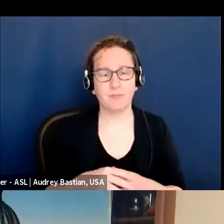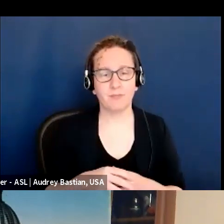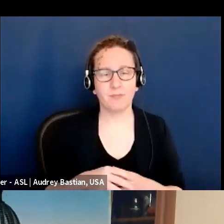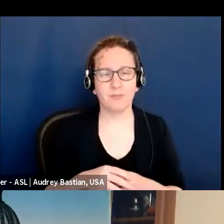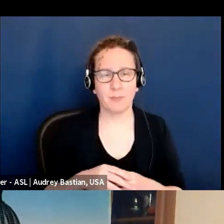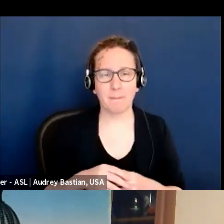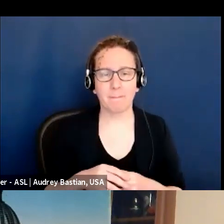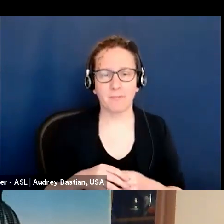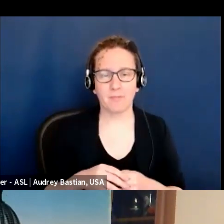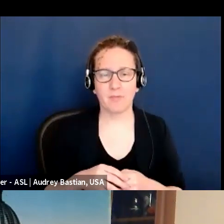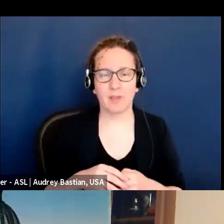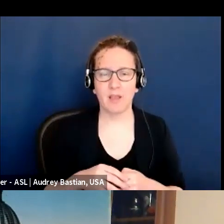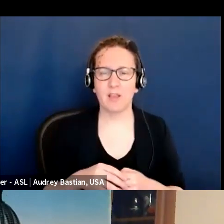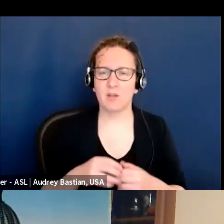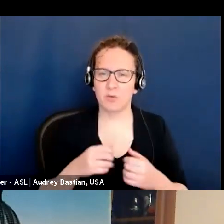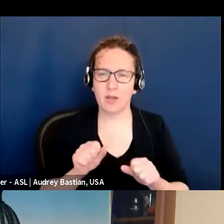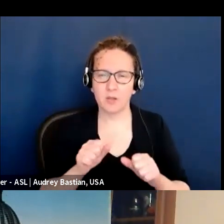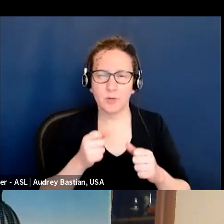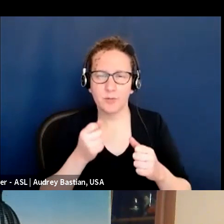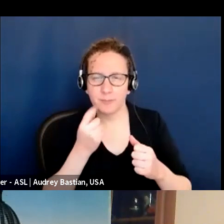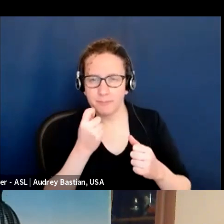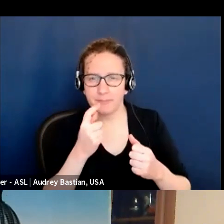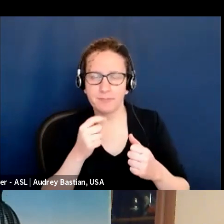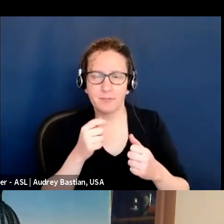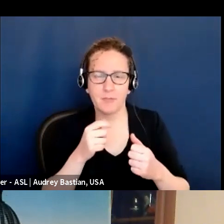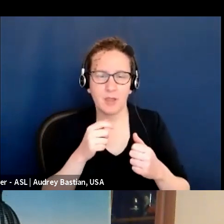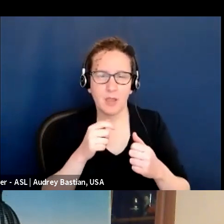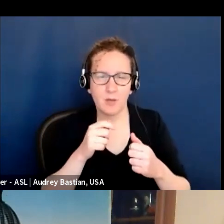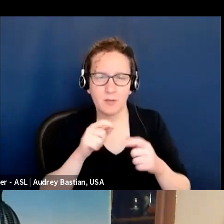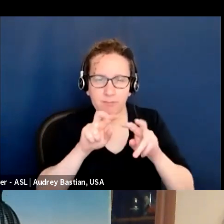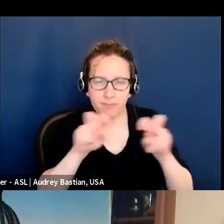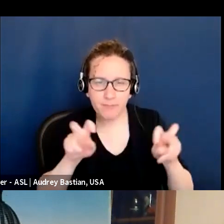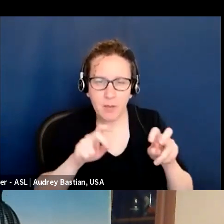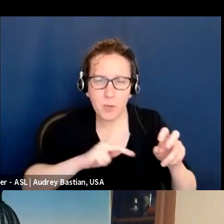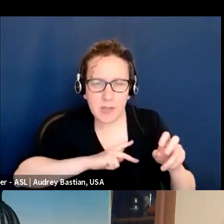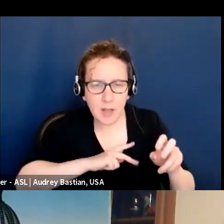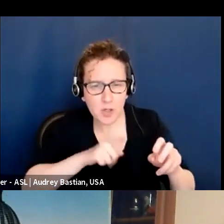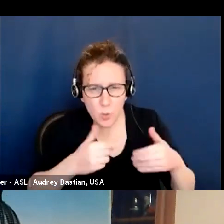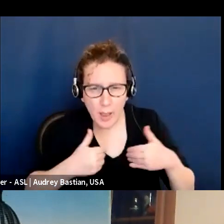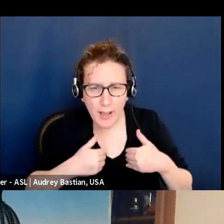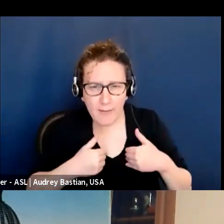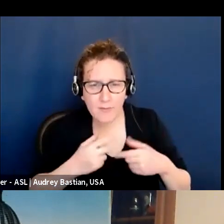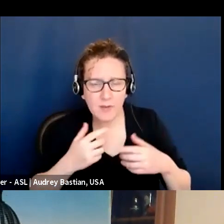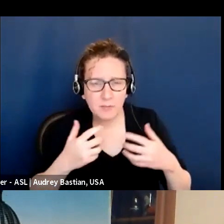to your personality, if you have those skills. And then they I have to say that they do not pay,